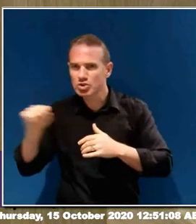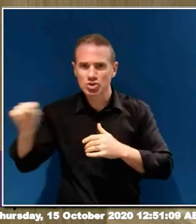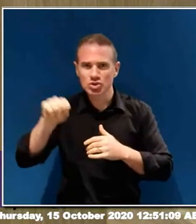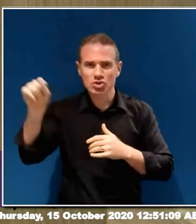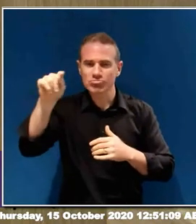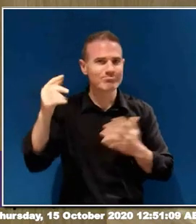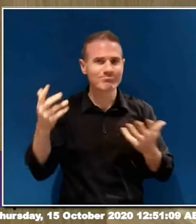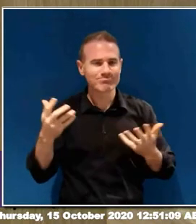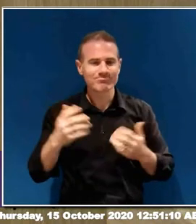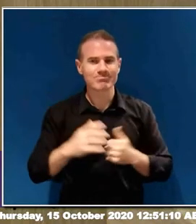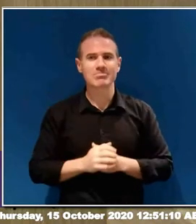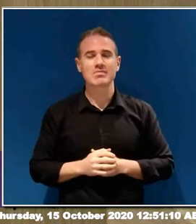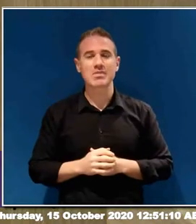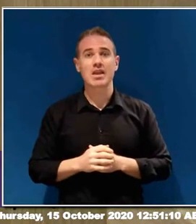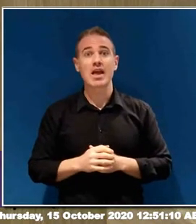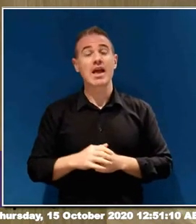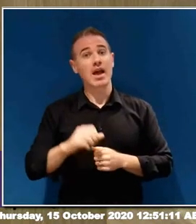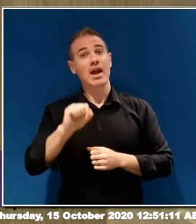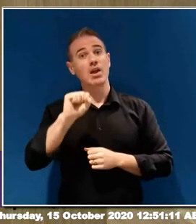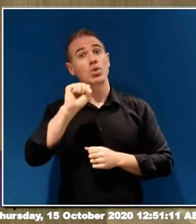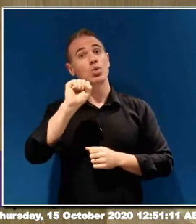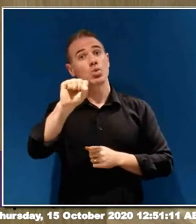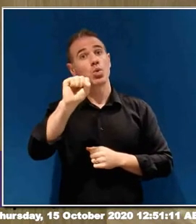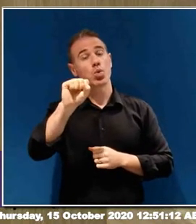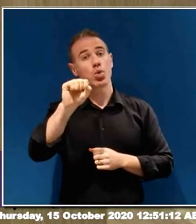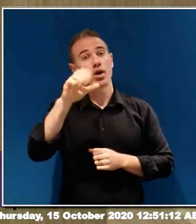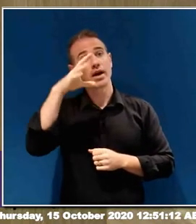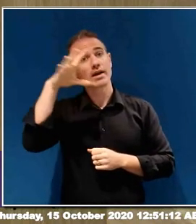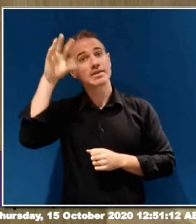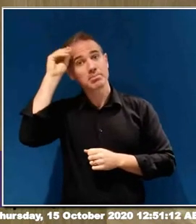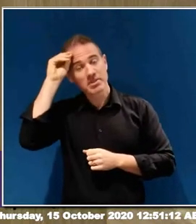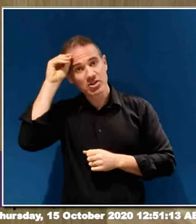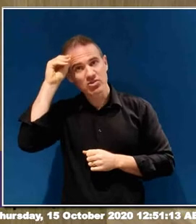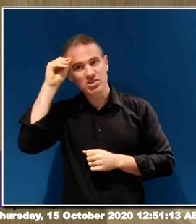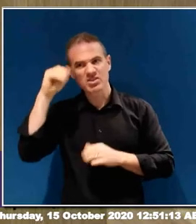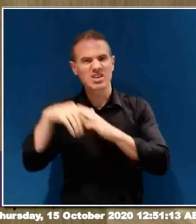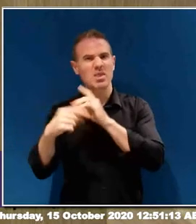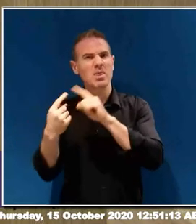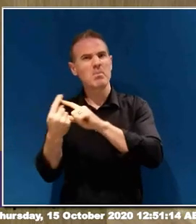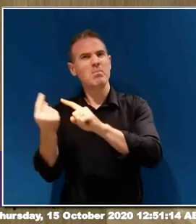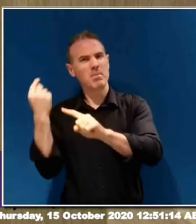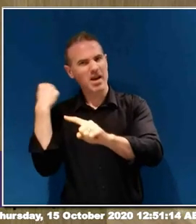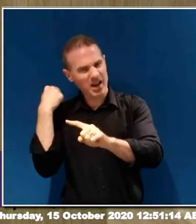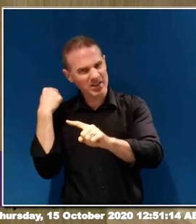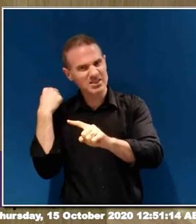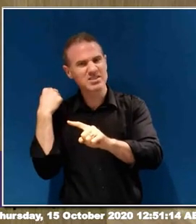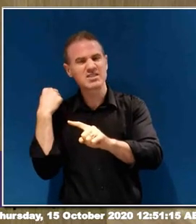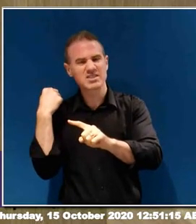And your experience in the past has been that there was no formal policy